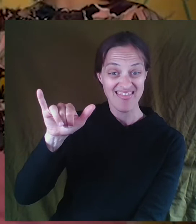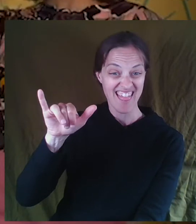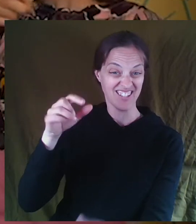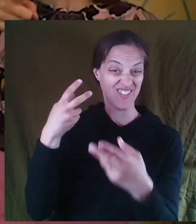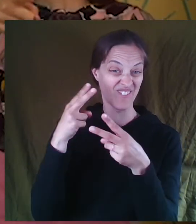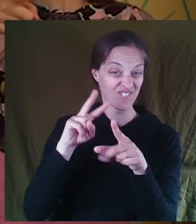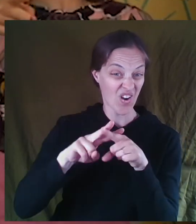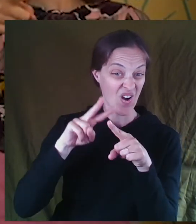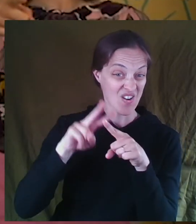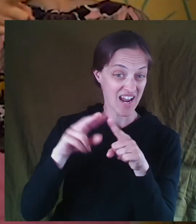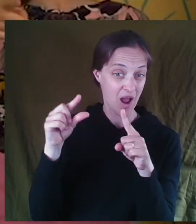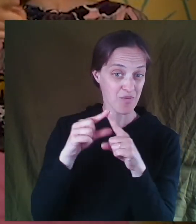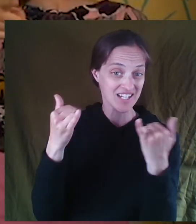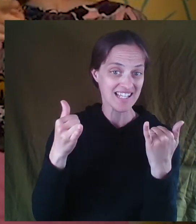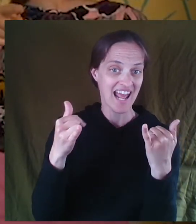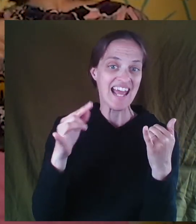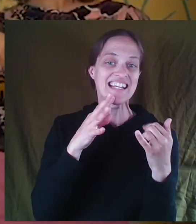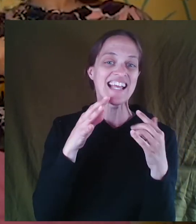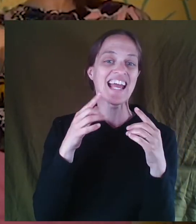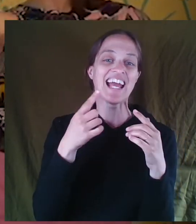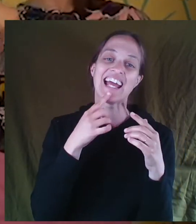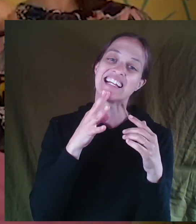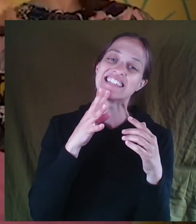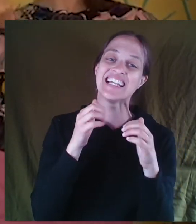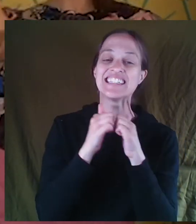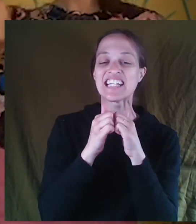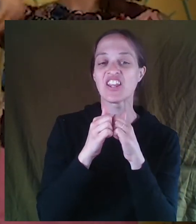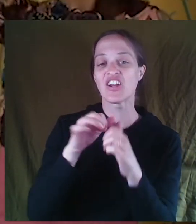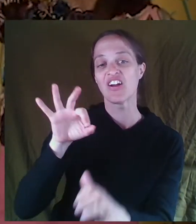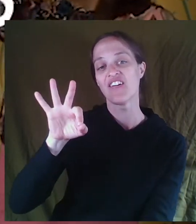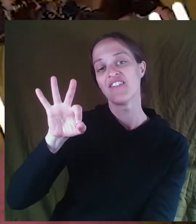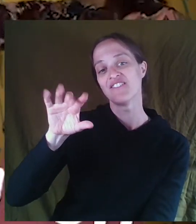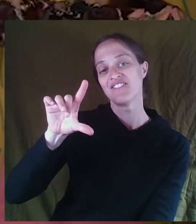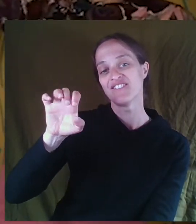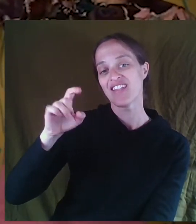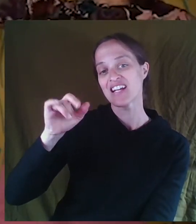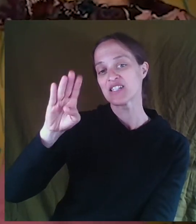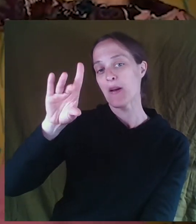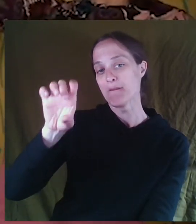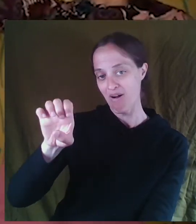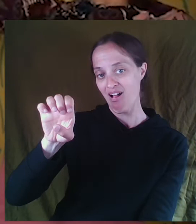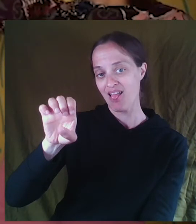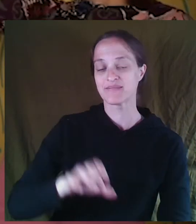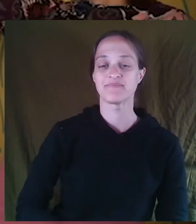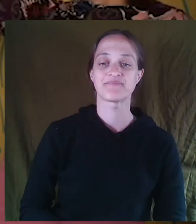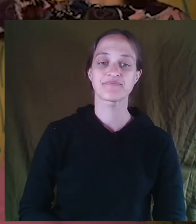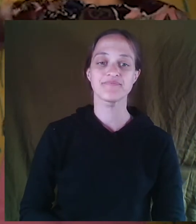That is the vocab word for today. The word, say it with me, is flexible.